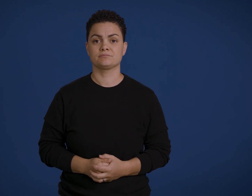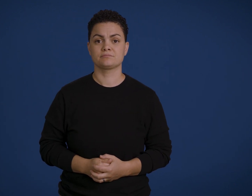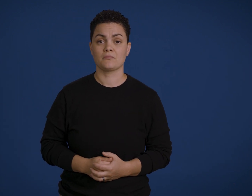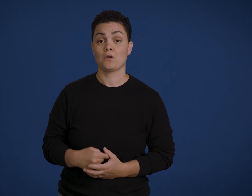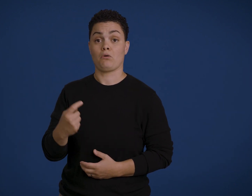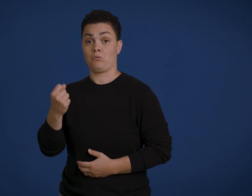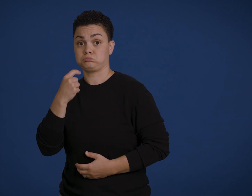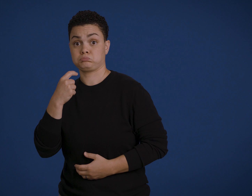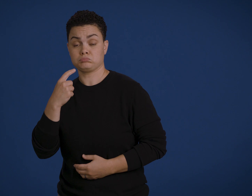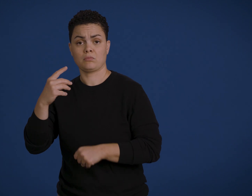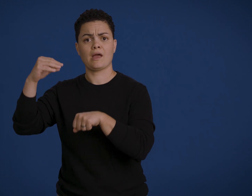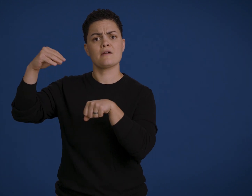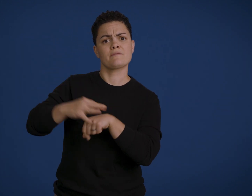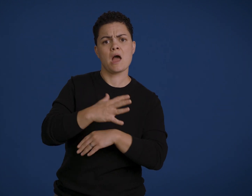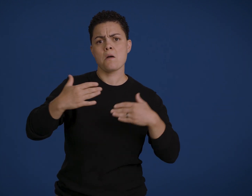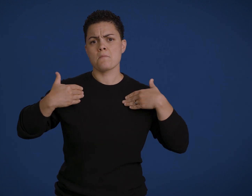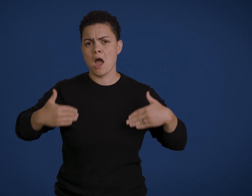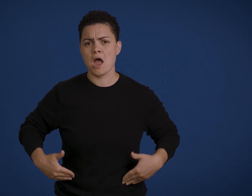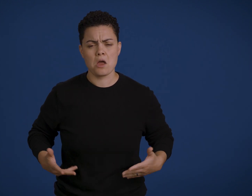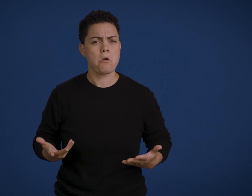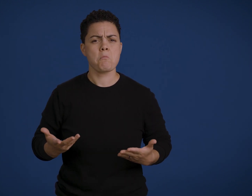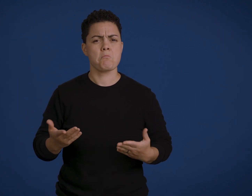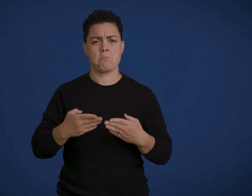As with any medication, side effects can occur.